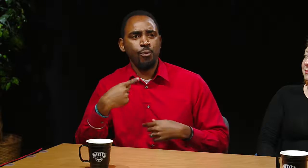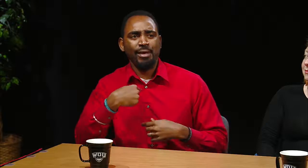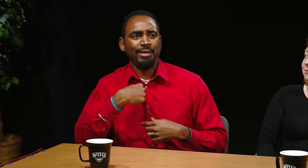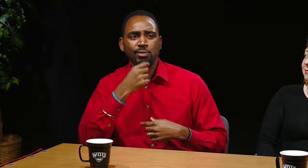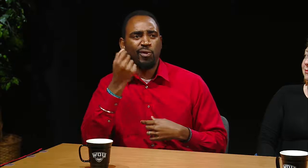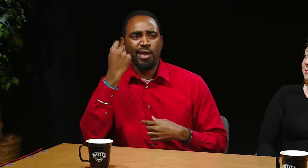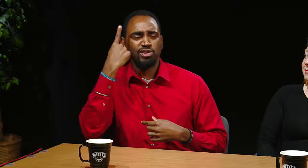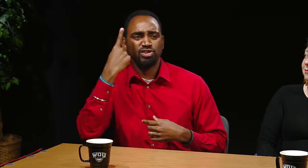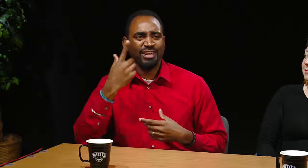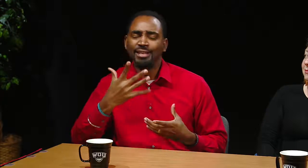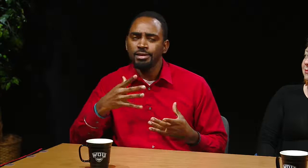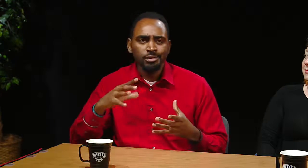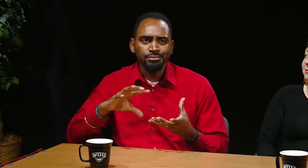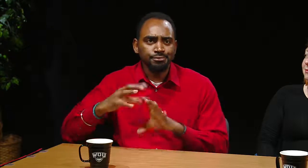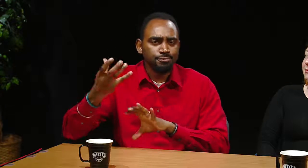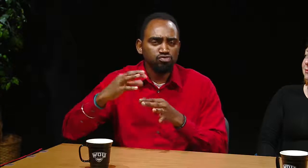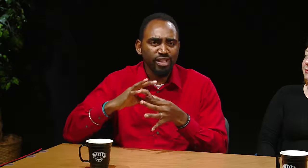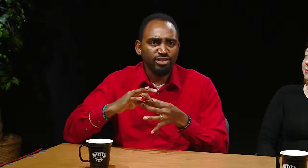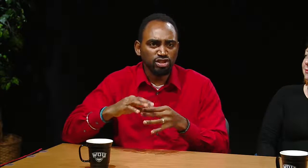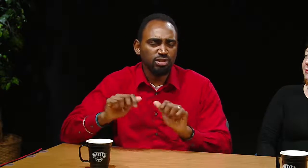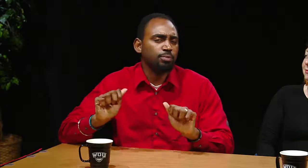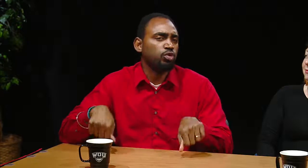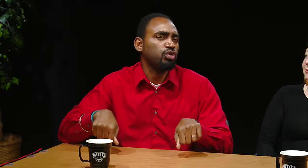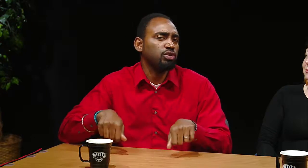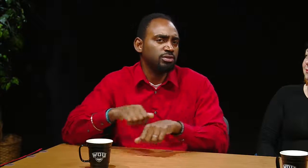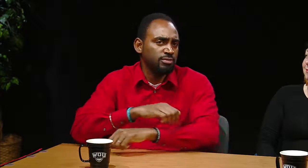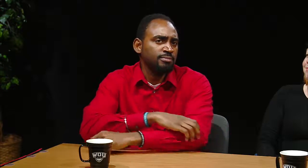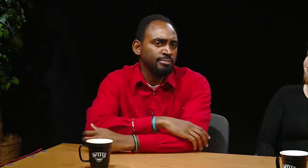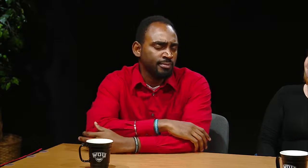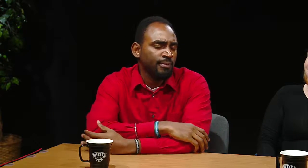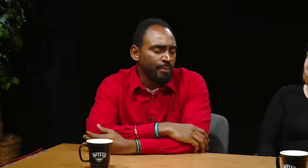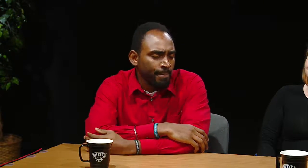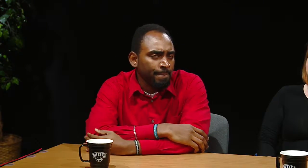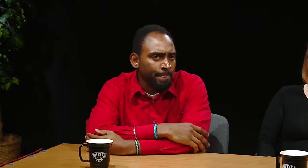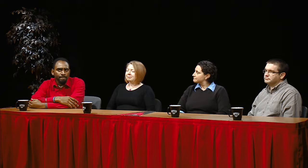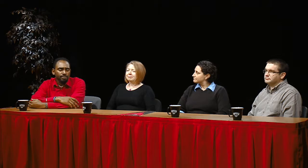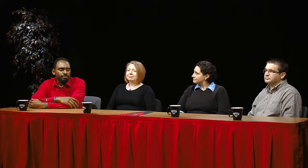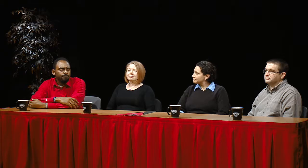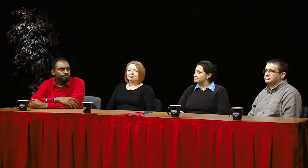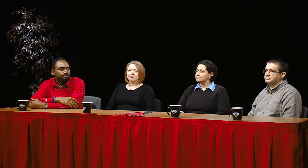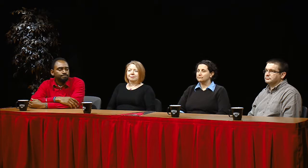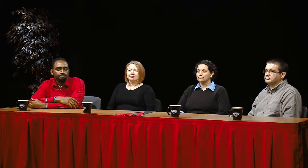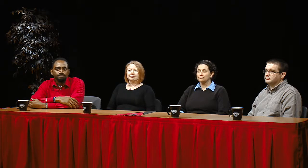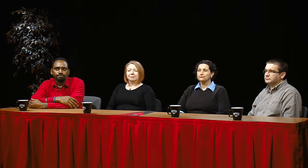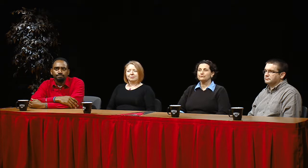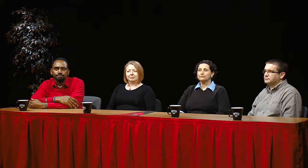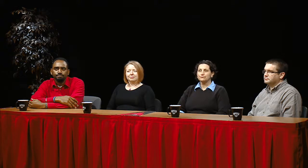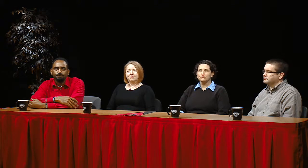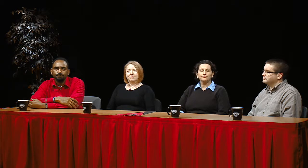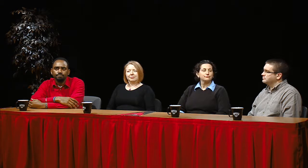And when I do that, I'm thinking of my friends and my colleagues that are deaf or hard of hearing,